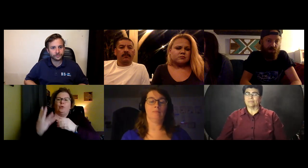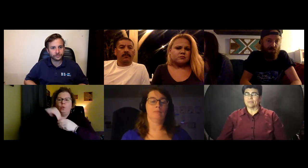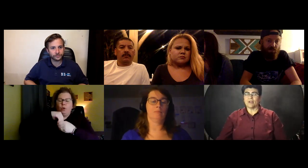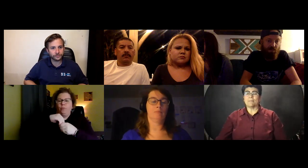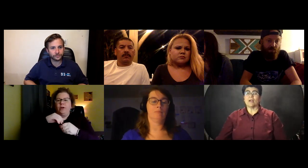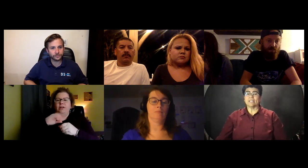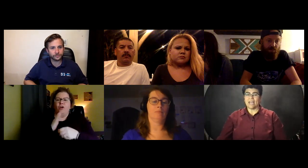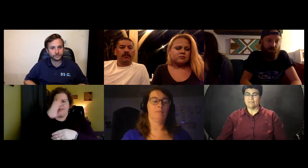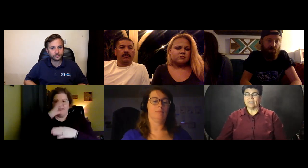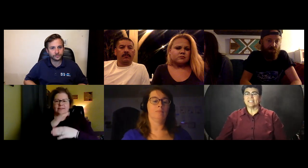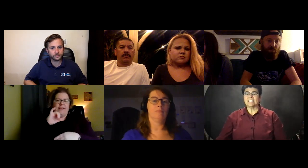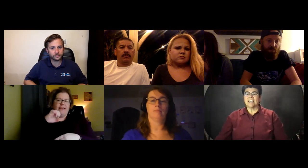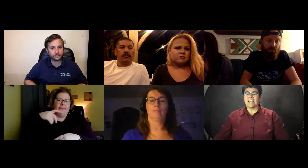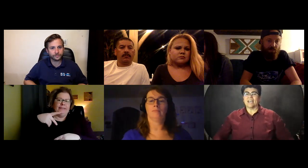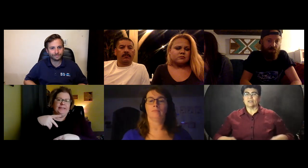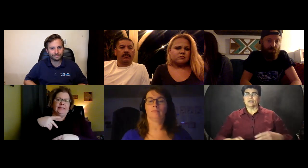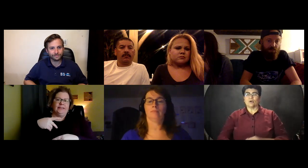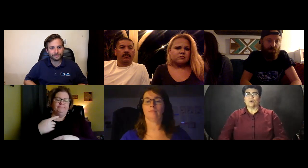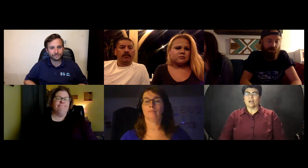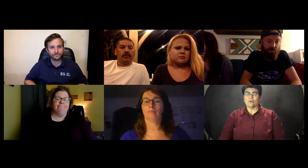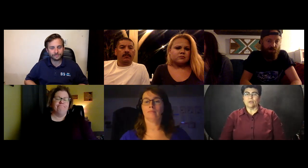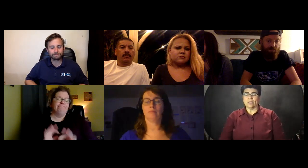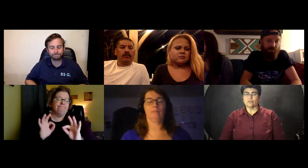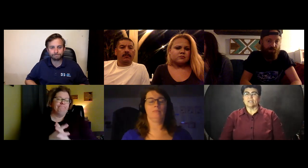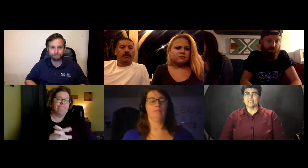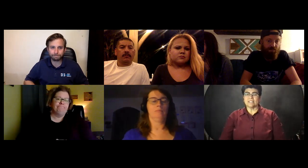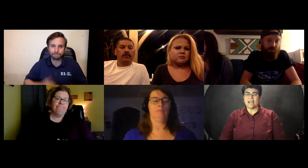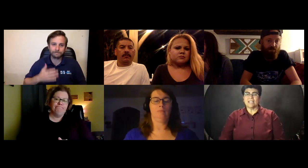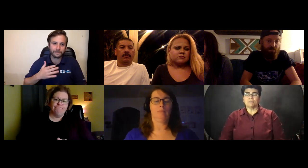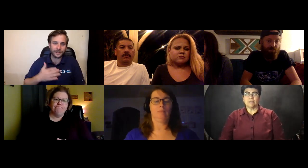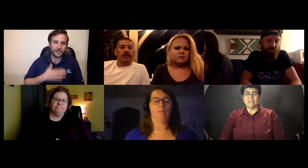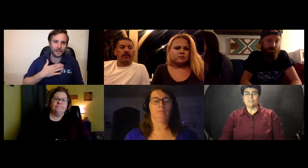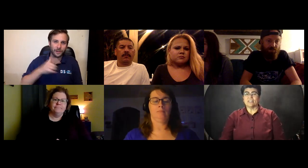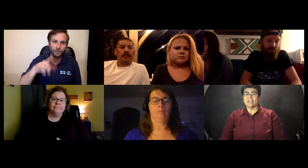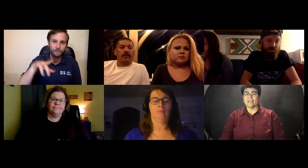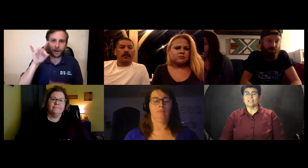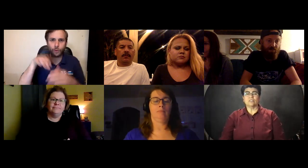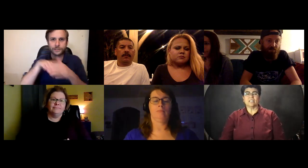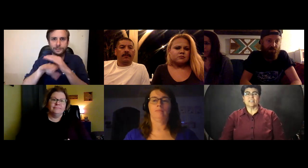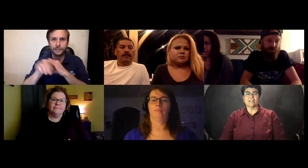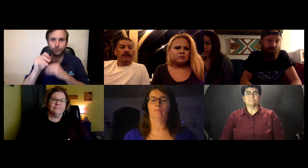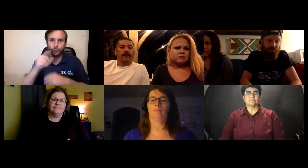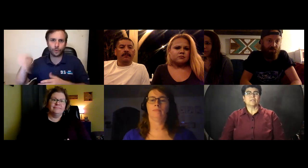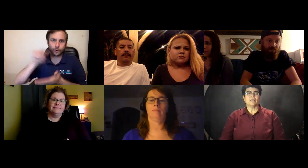sorry a parent advocate and you know our we went to our son's iep and everything